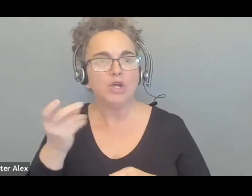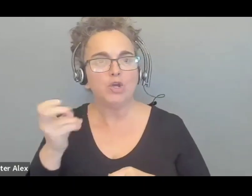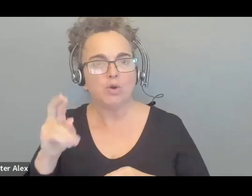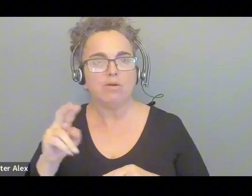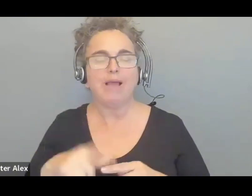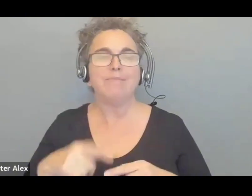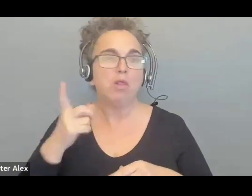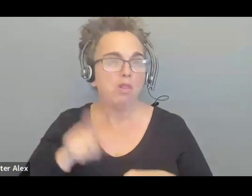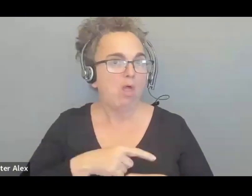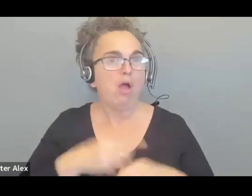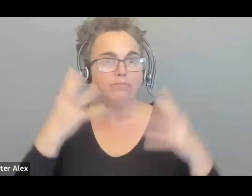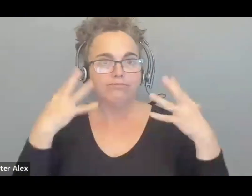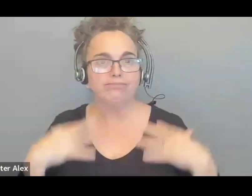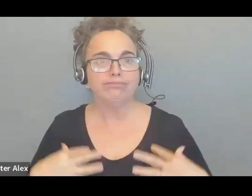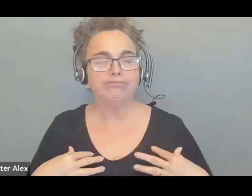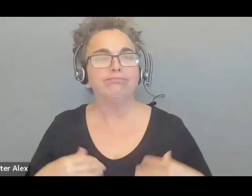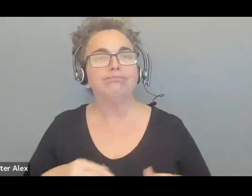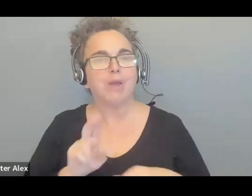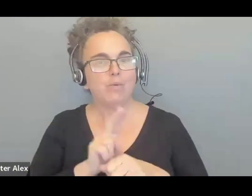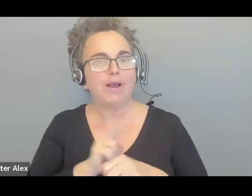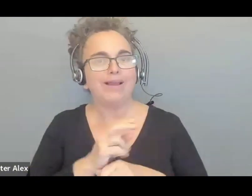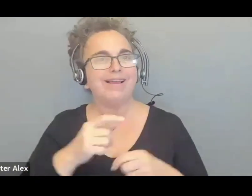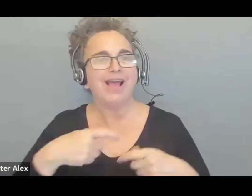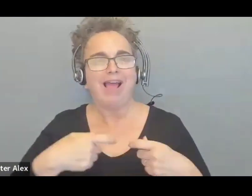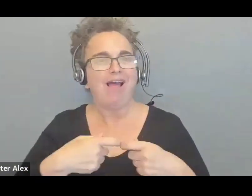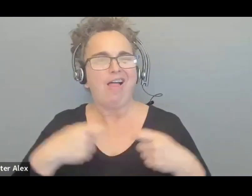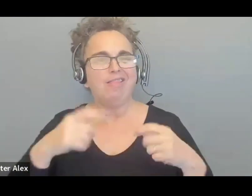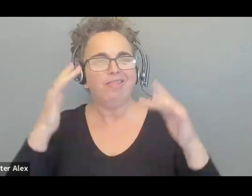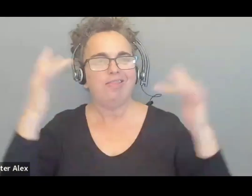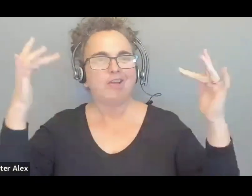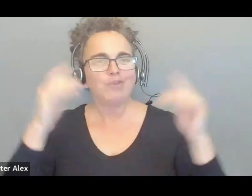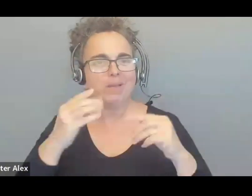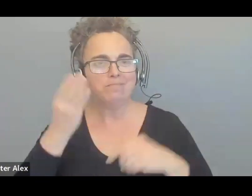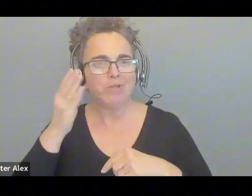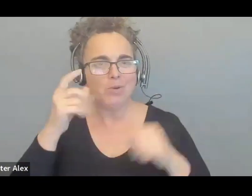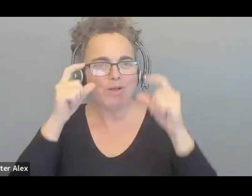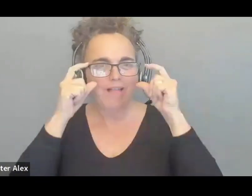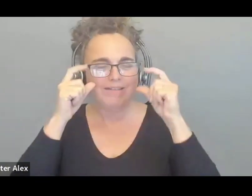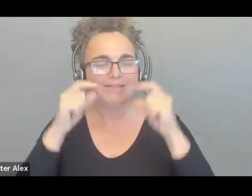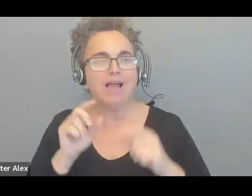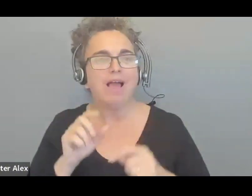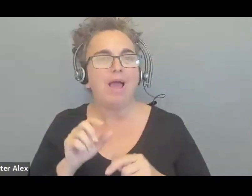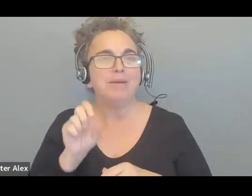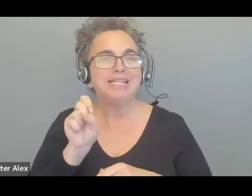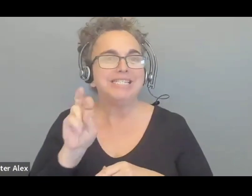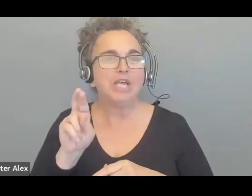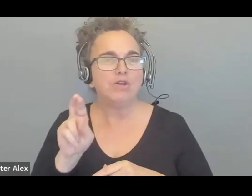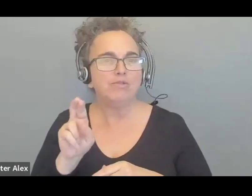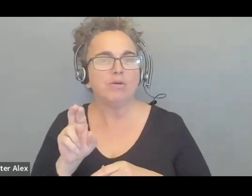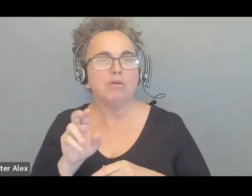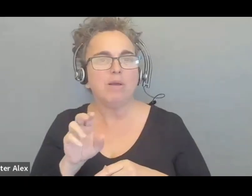and wearing electric blue glasses today. And I work as a senior product manager here at CISCO at the